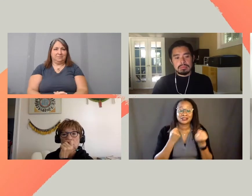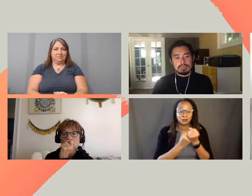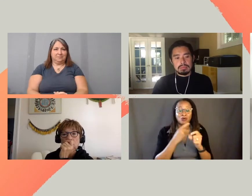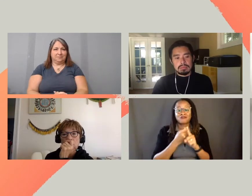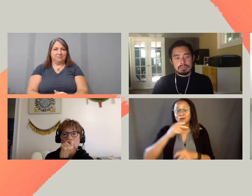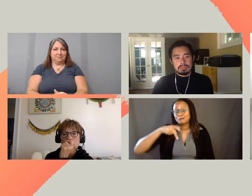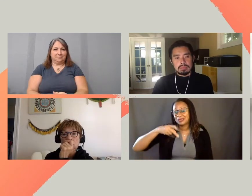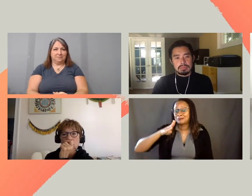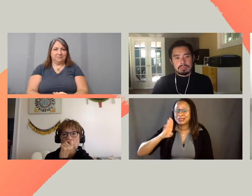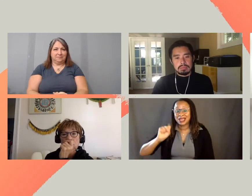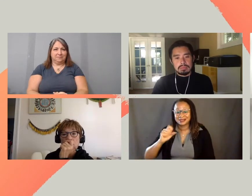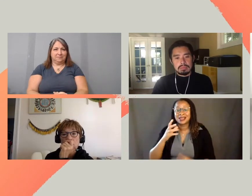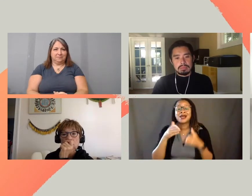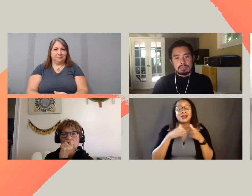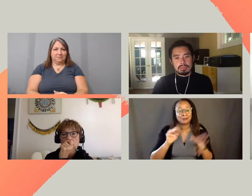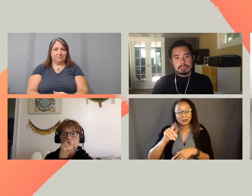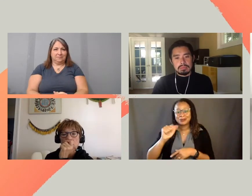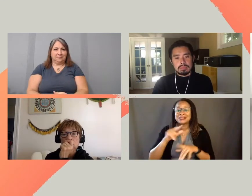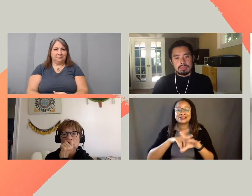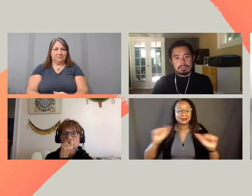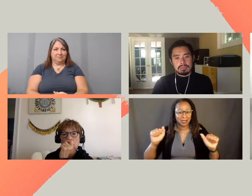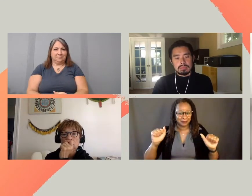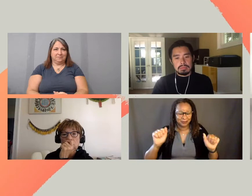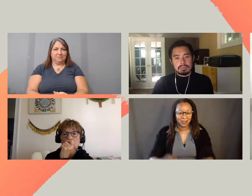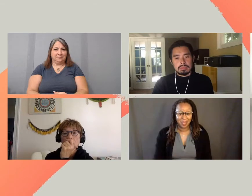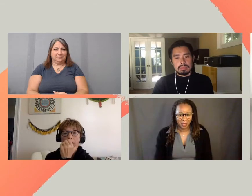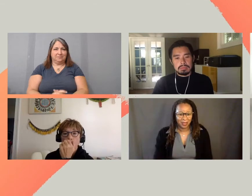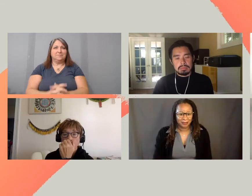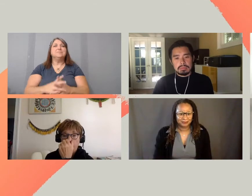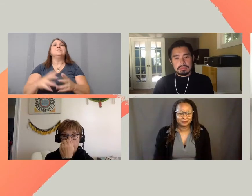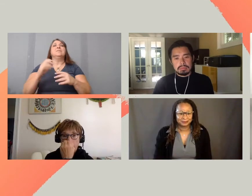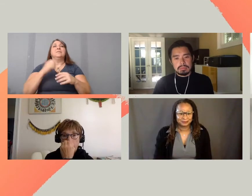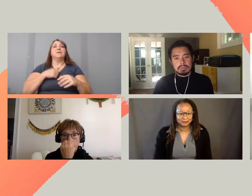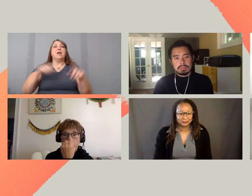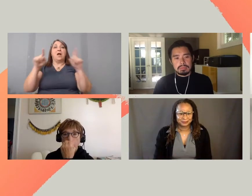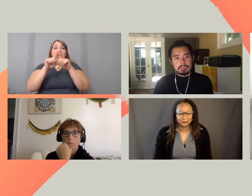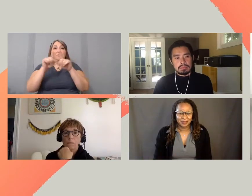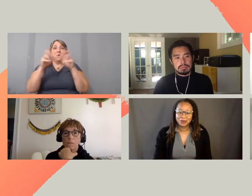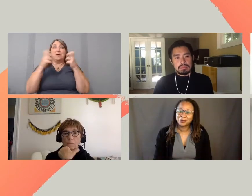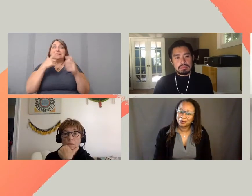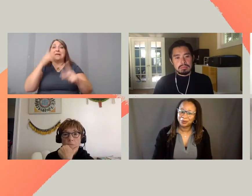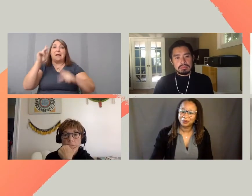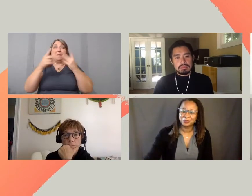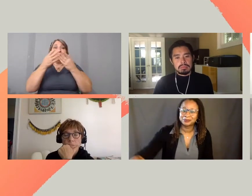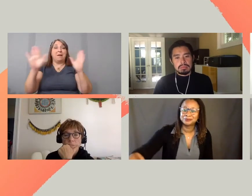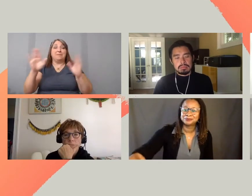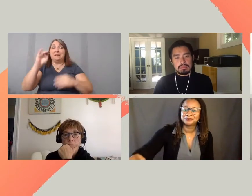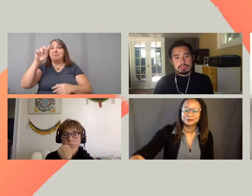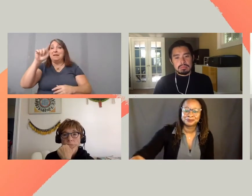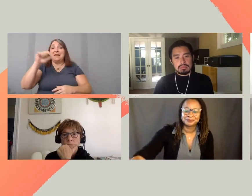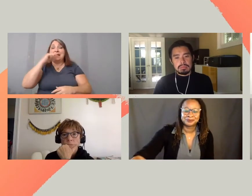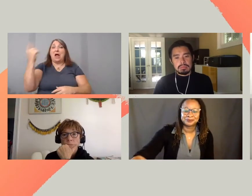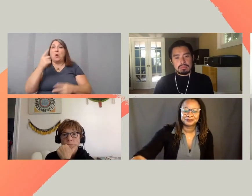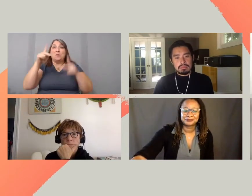and public media at the same time. And also to say that public media is not always public. It's government media sometimes